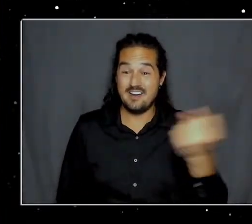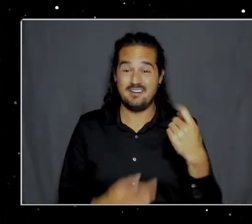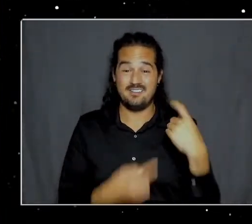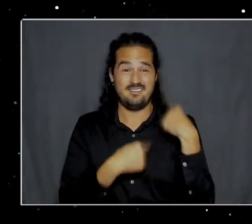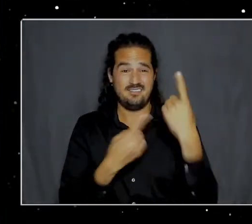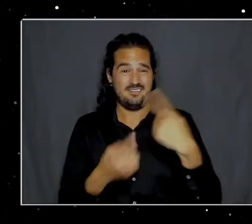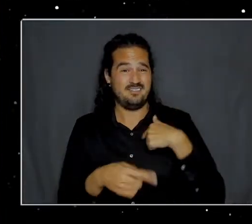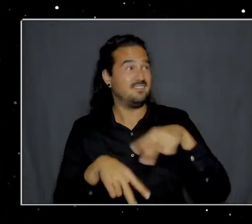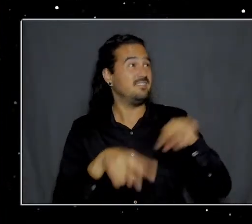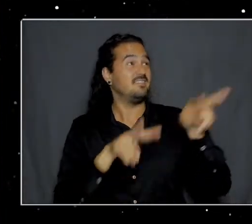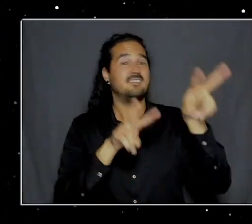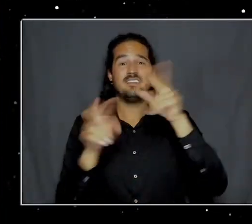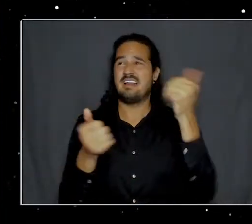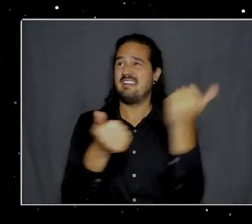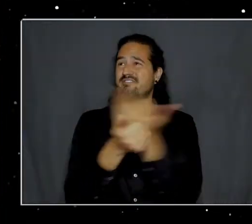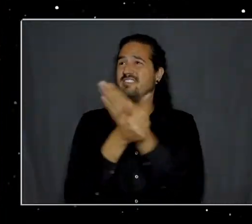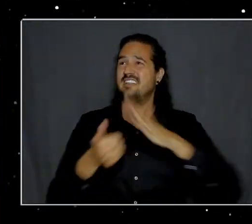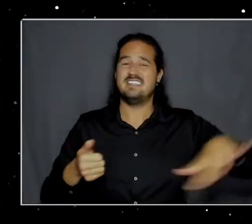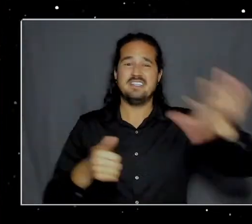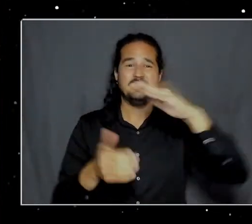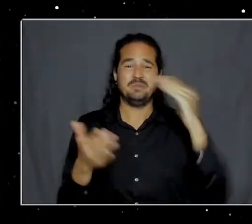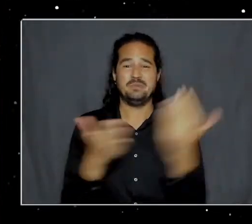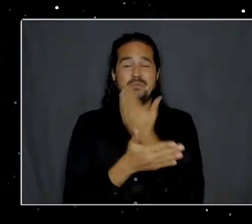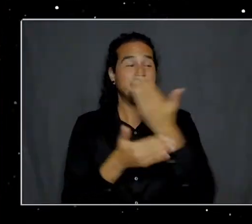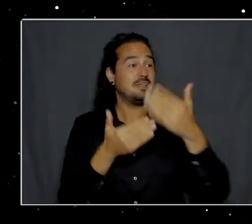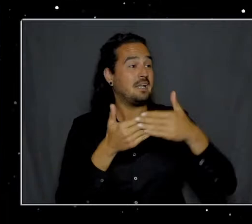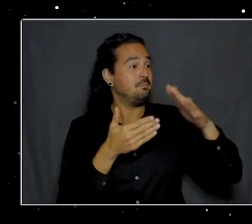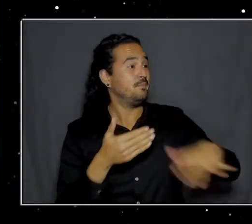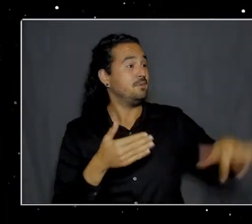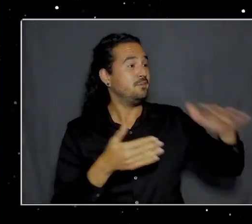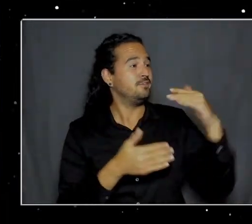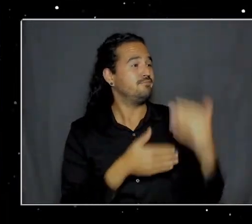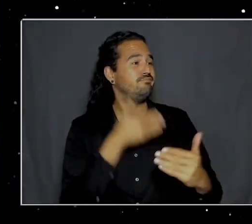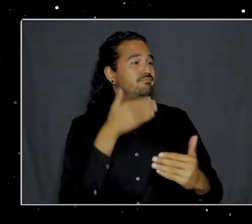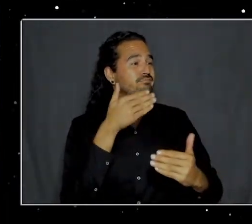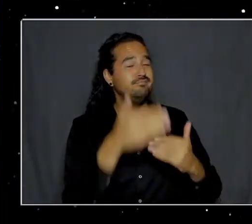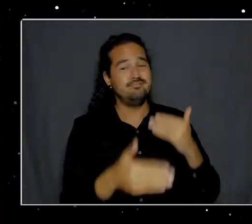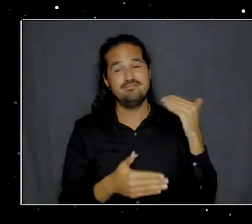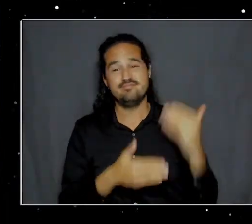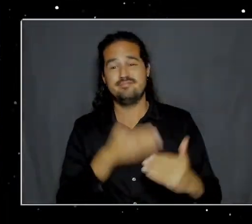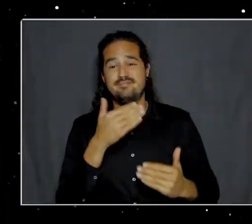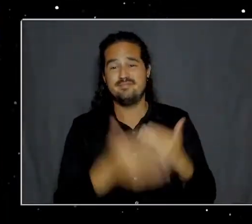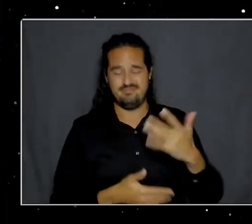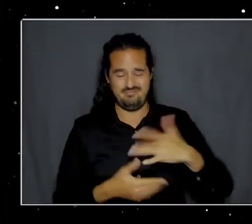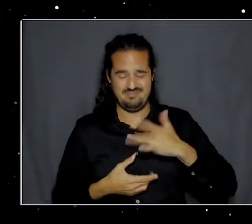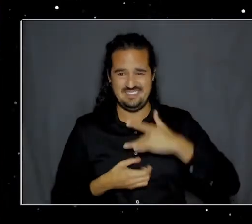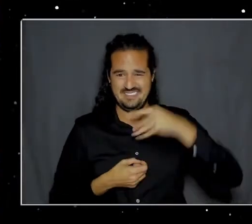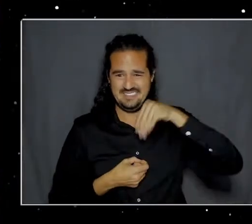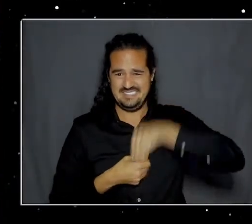BUT LATELY I LOOK UP AND EVERYTHING'S NEW